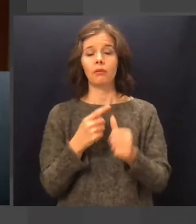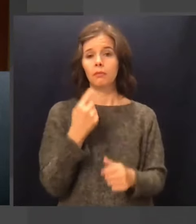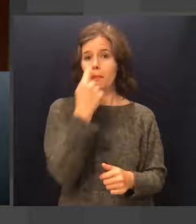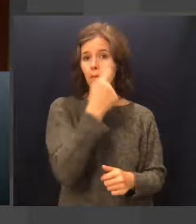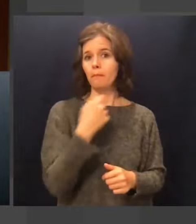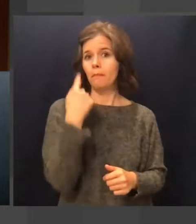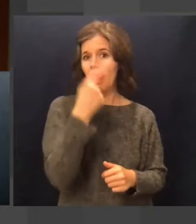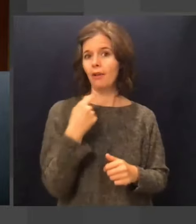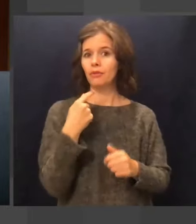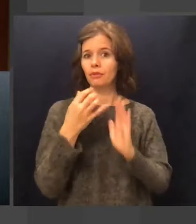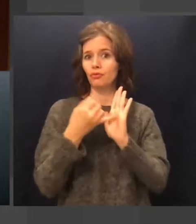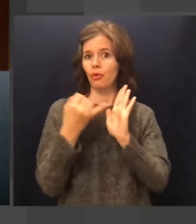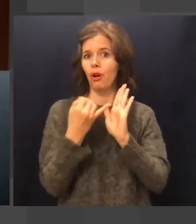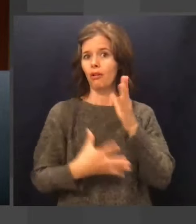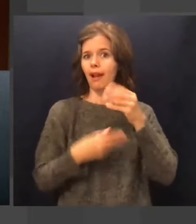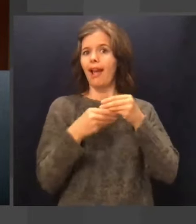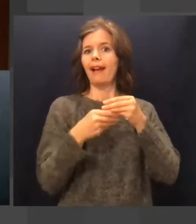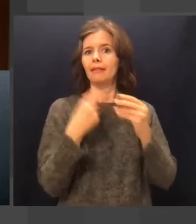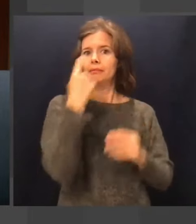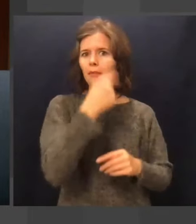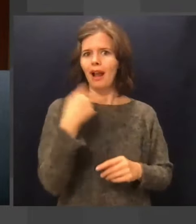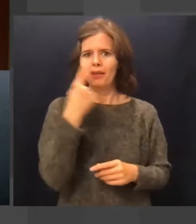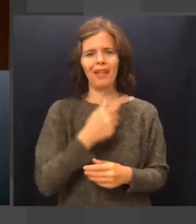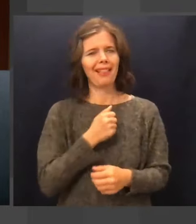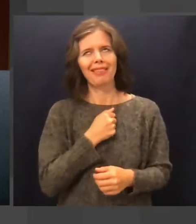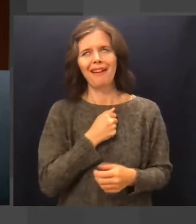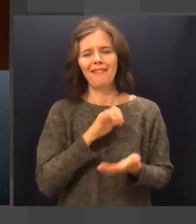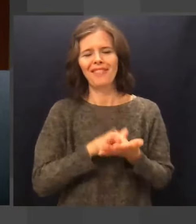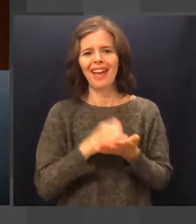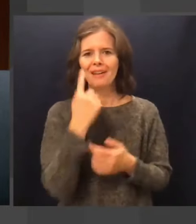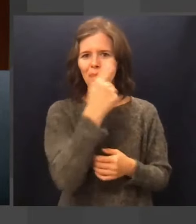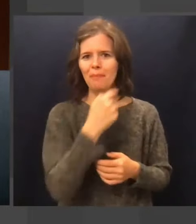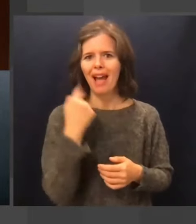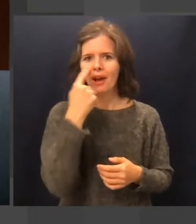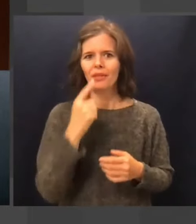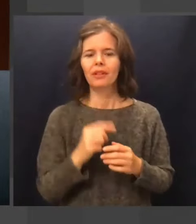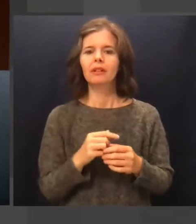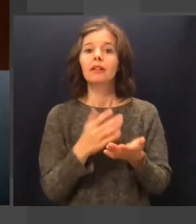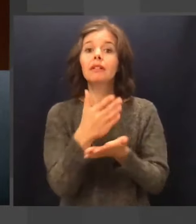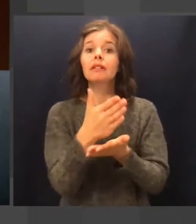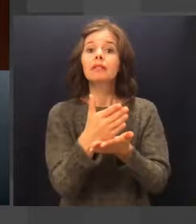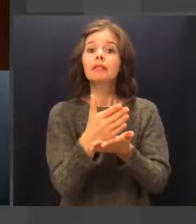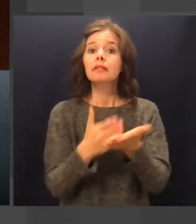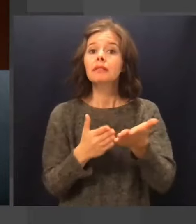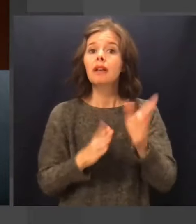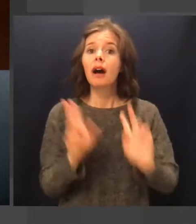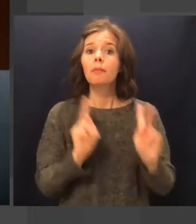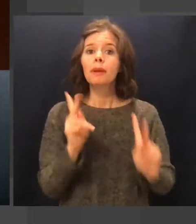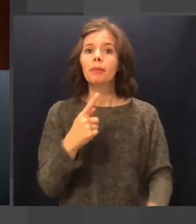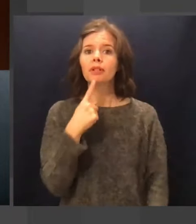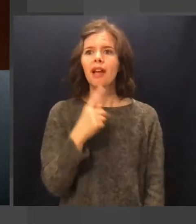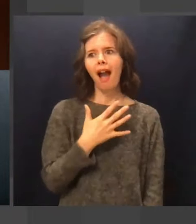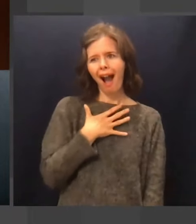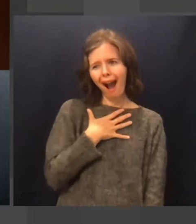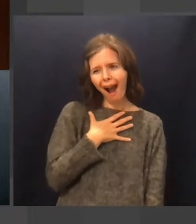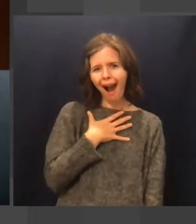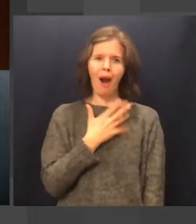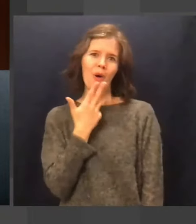ADD SOME ADORABLENESS TO IT. WE ADDED THE MOUTH AND SOME